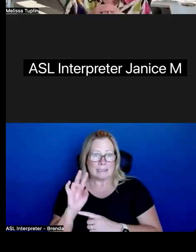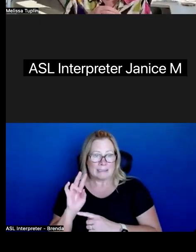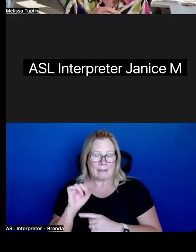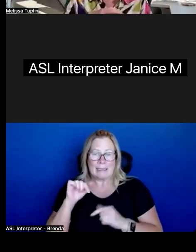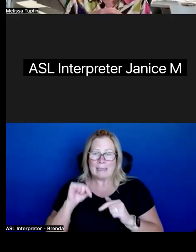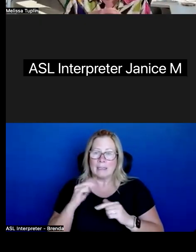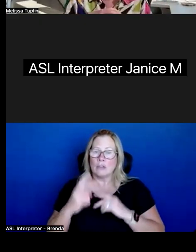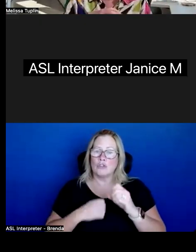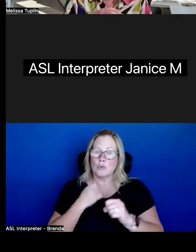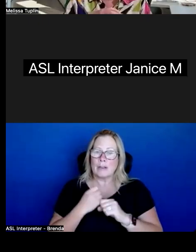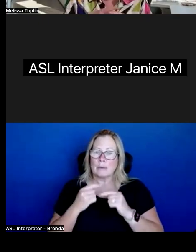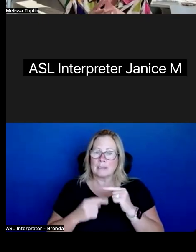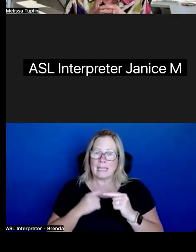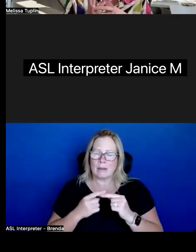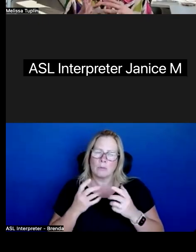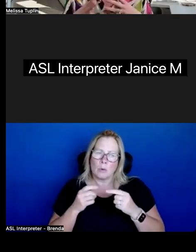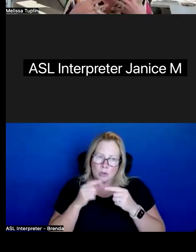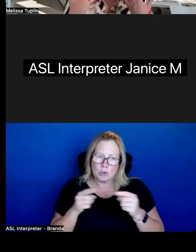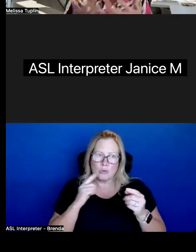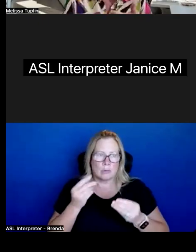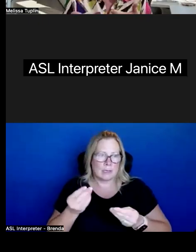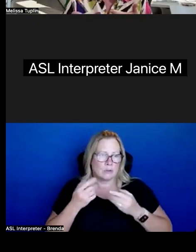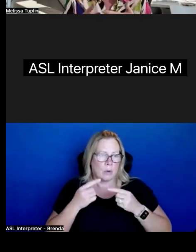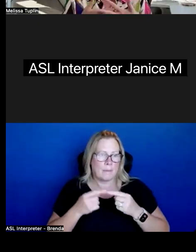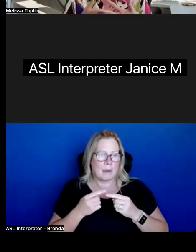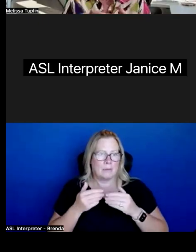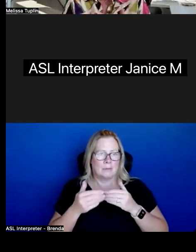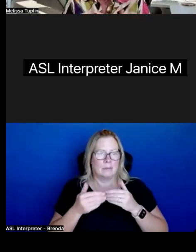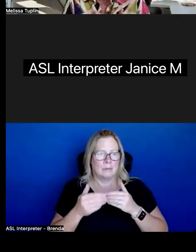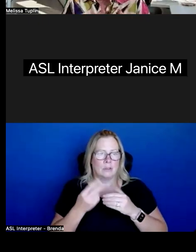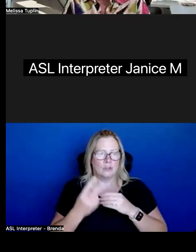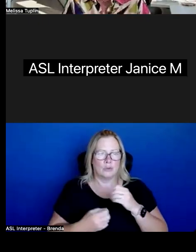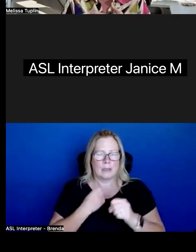to tell us about the next couple of years. Remember that this is a standing committee